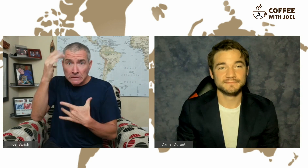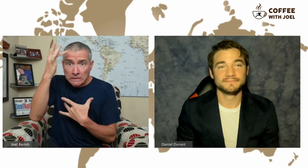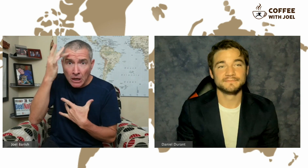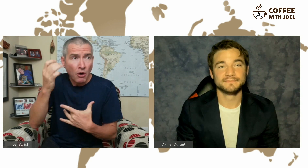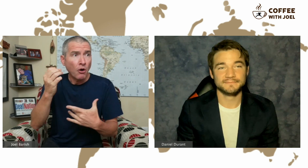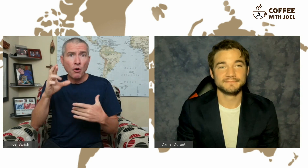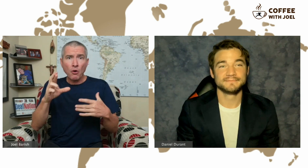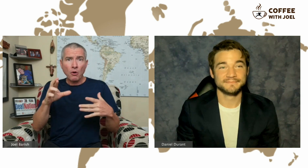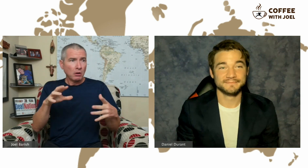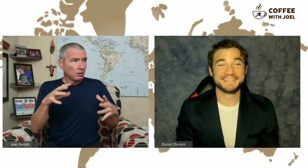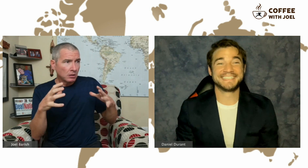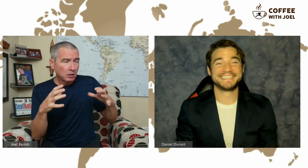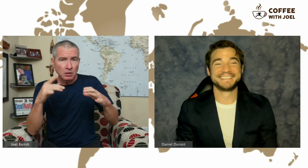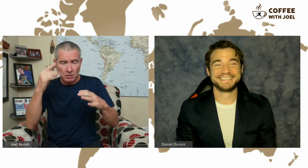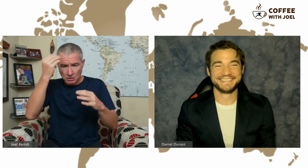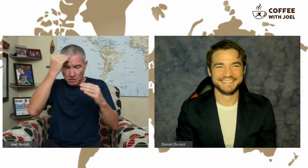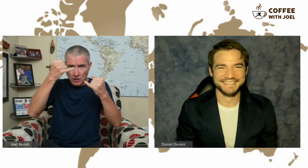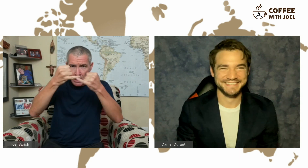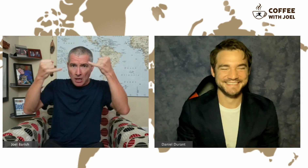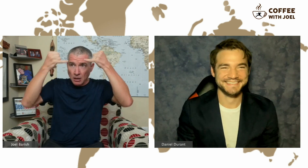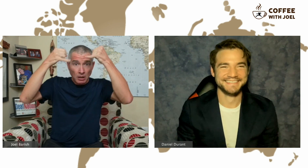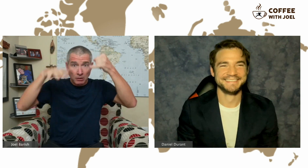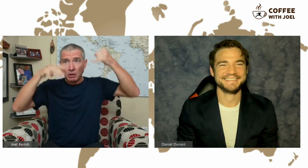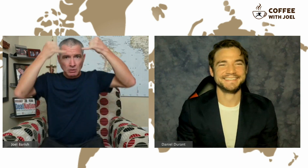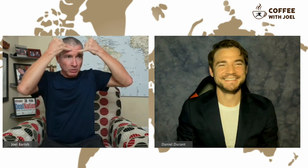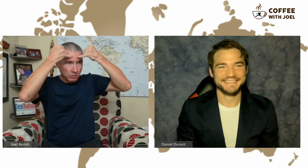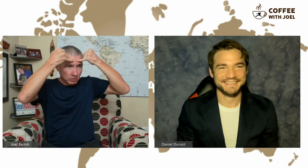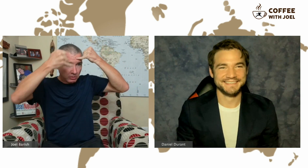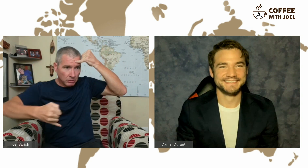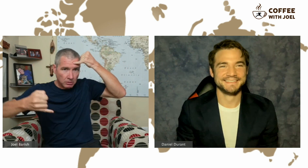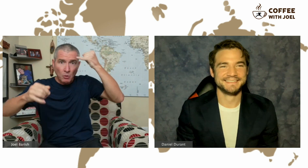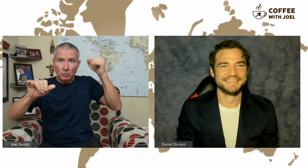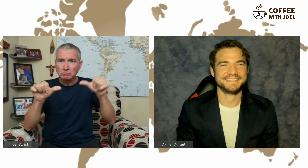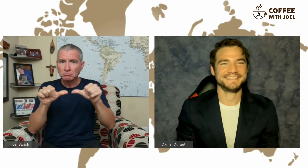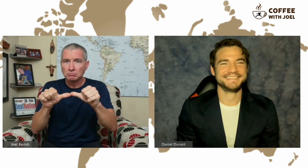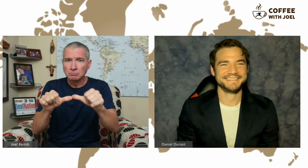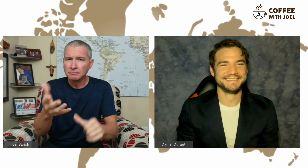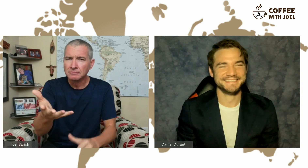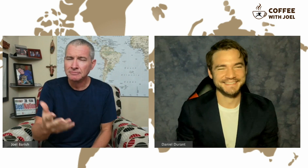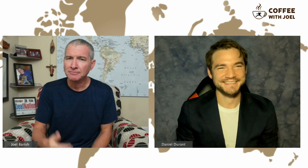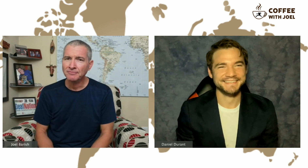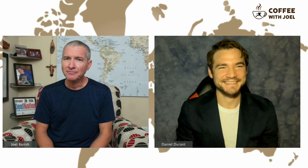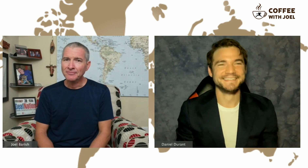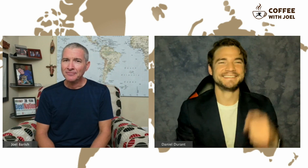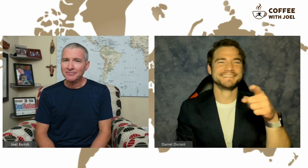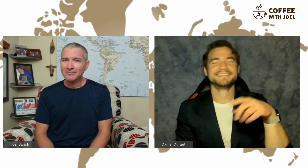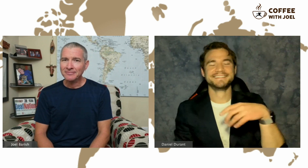Did you feel sea sick, or did you worry about messing up your lines, or was it fine for you?